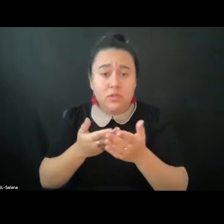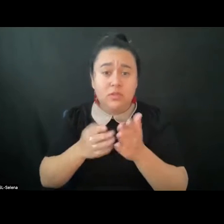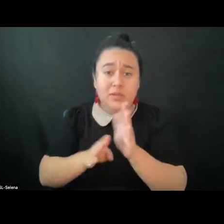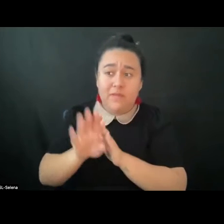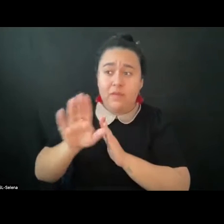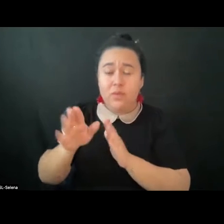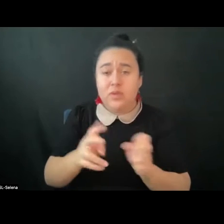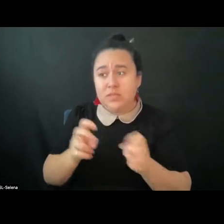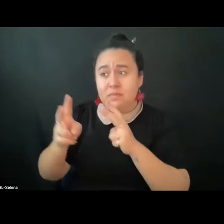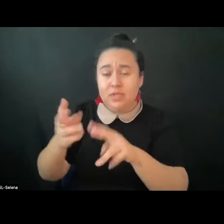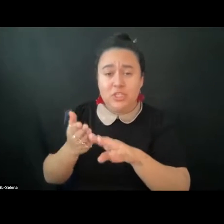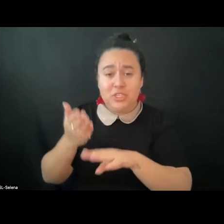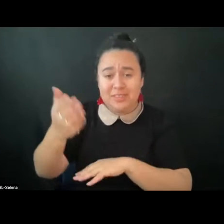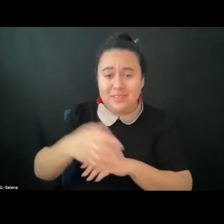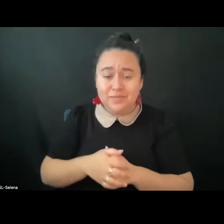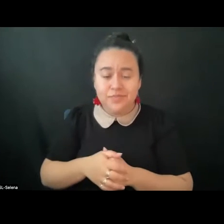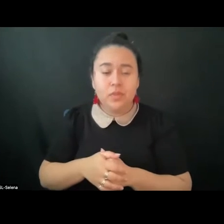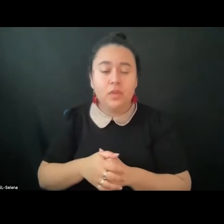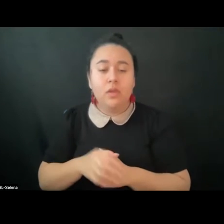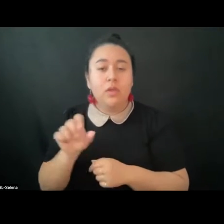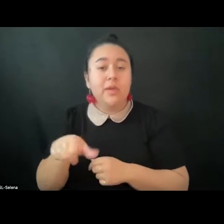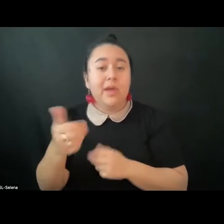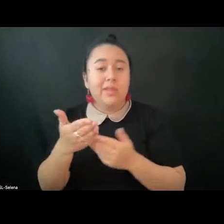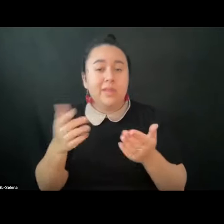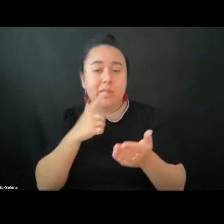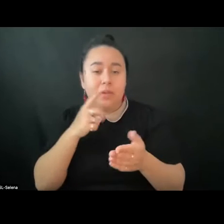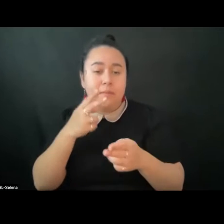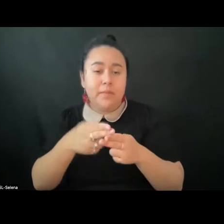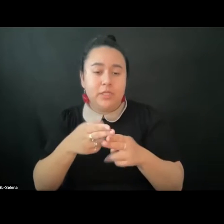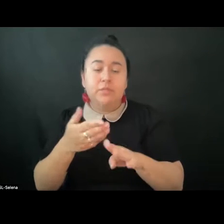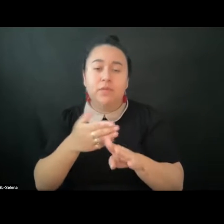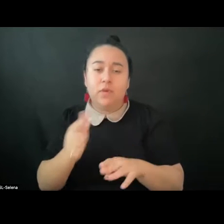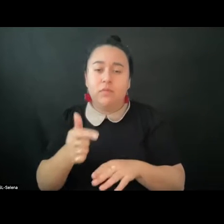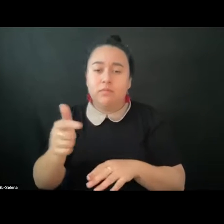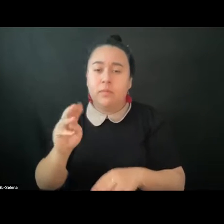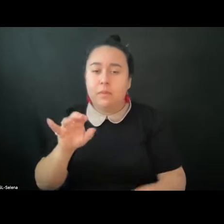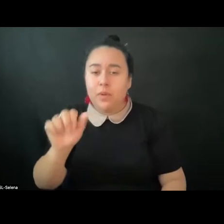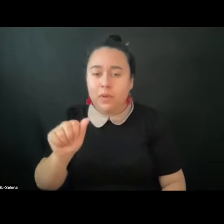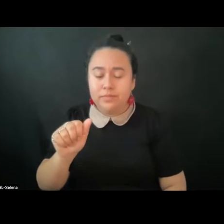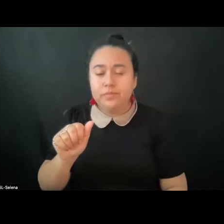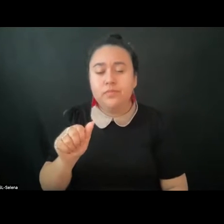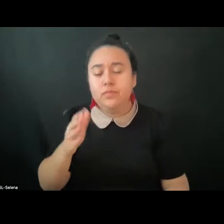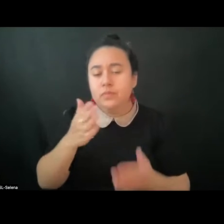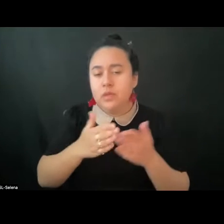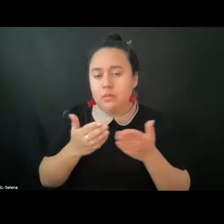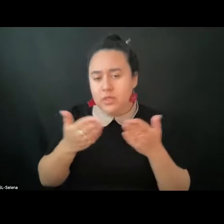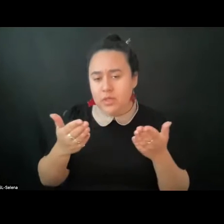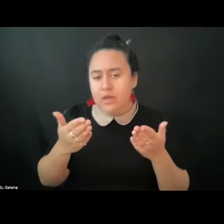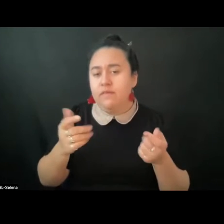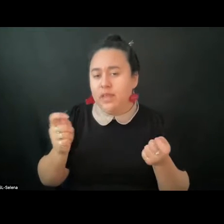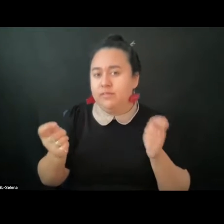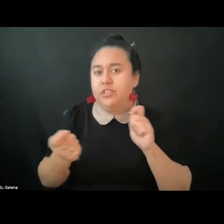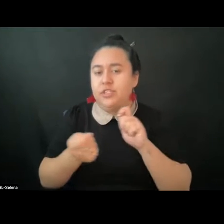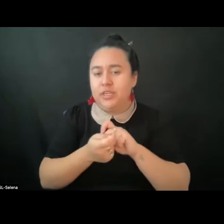One other thing I just want to mention before I pass it off to Maria, there are some things that